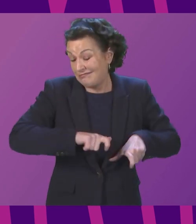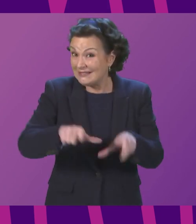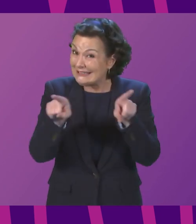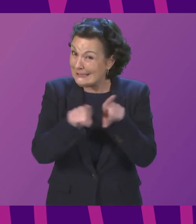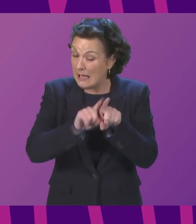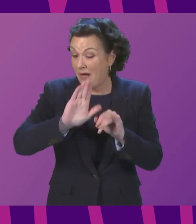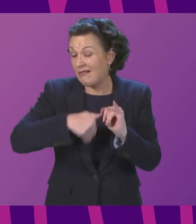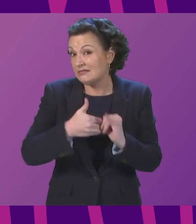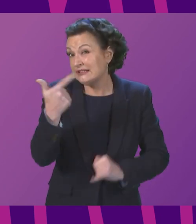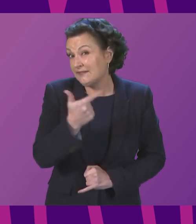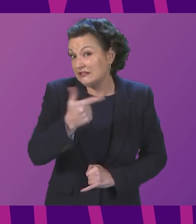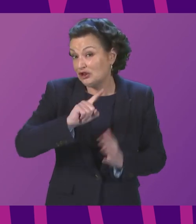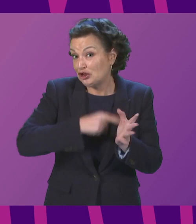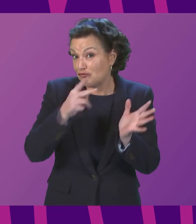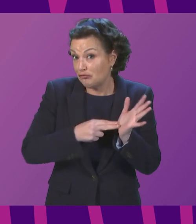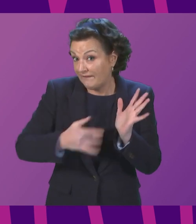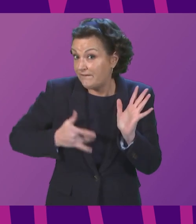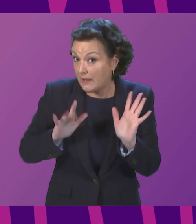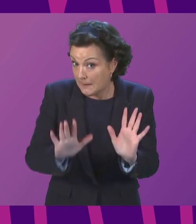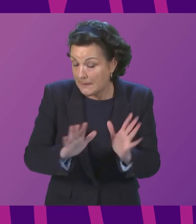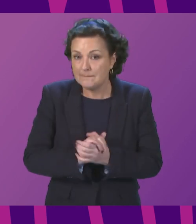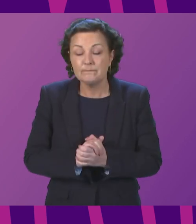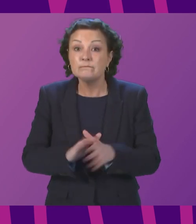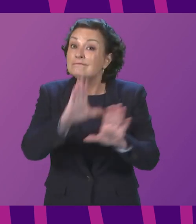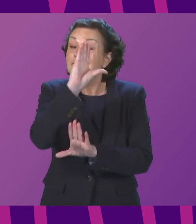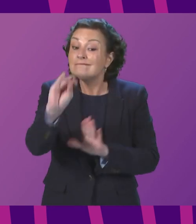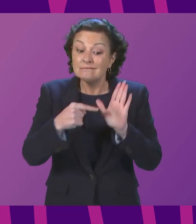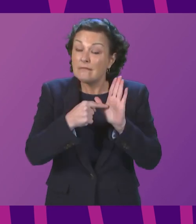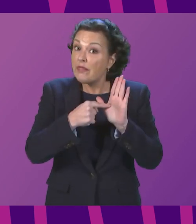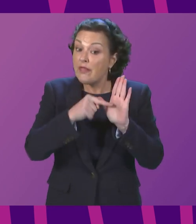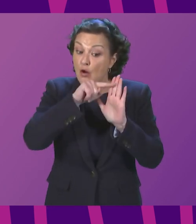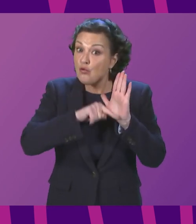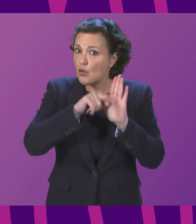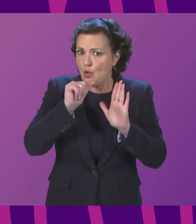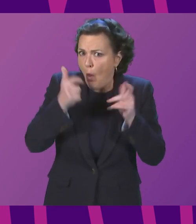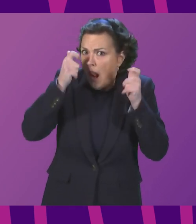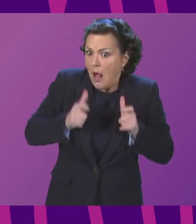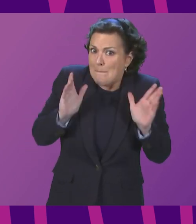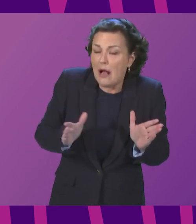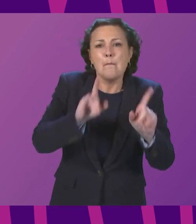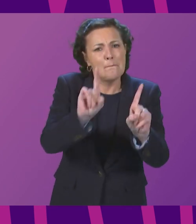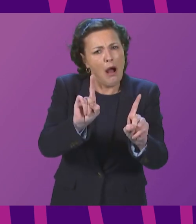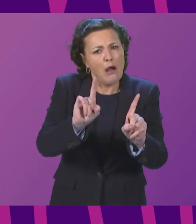In addition, although it is not a legal requirement, we continue to strongly advise the general